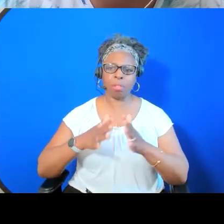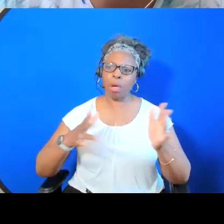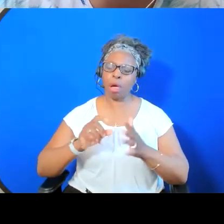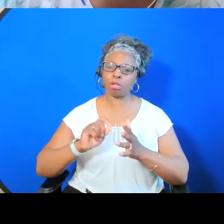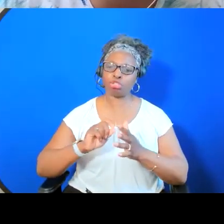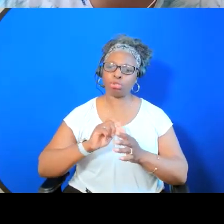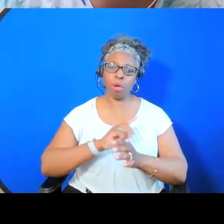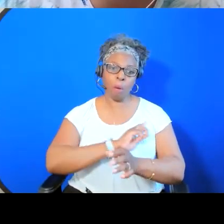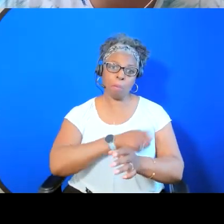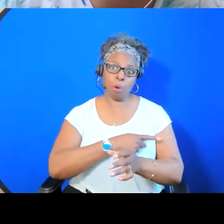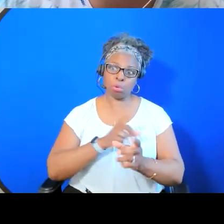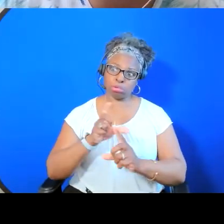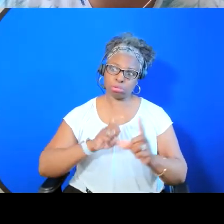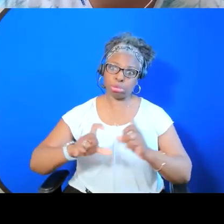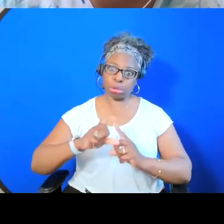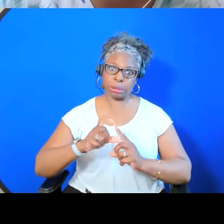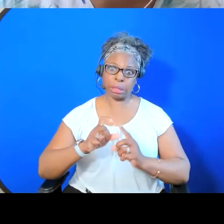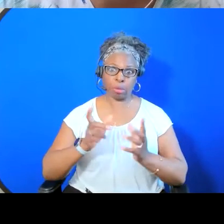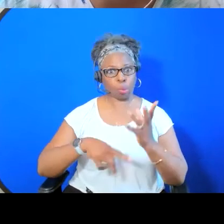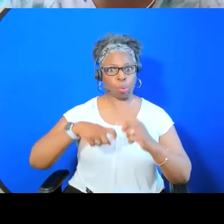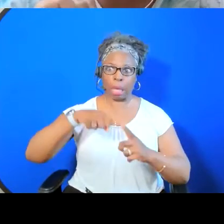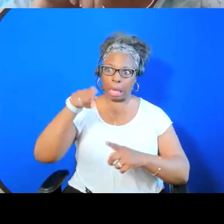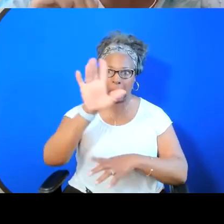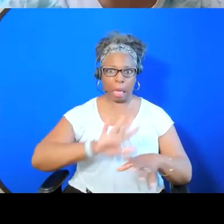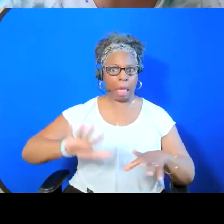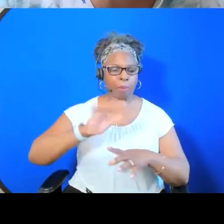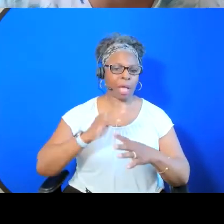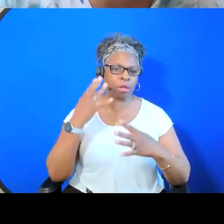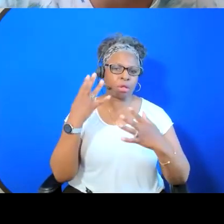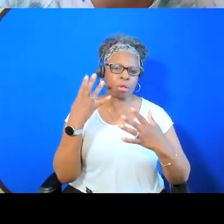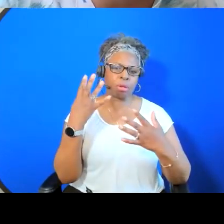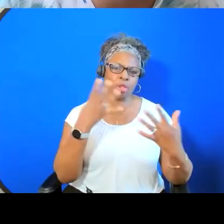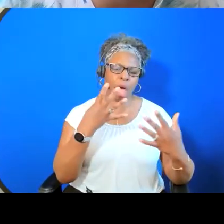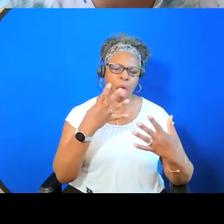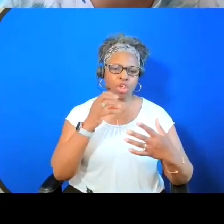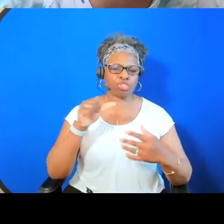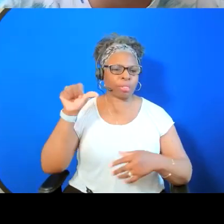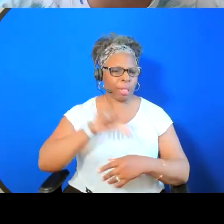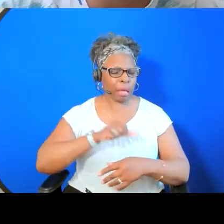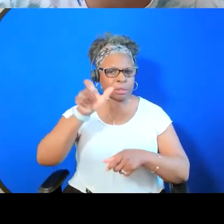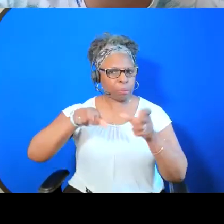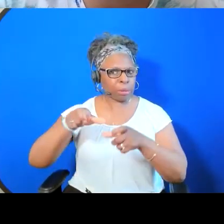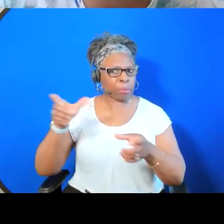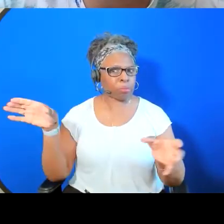it's around 900,000 people, but we do it in solidarity with other migrants and communities,